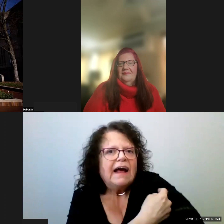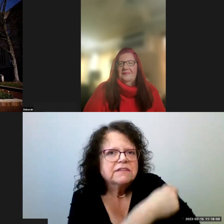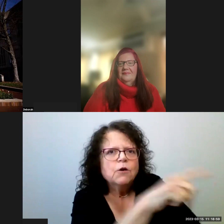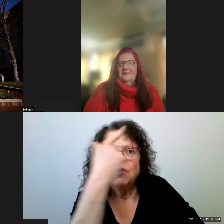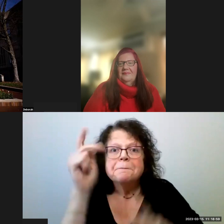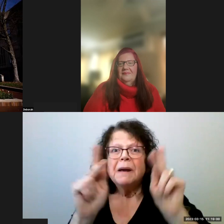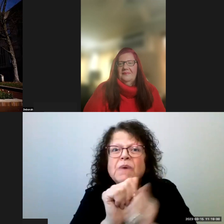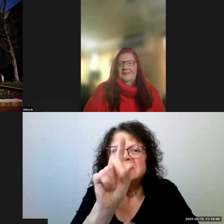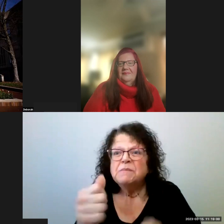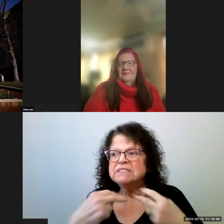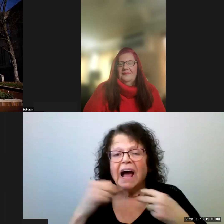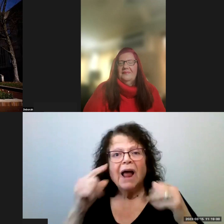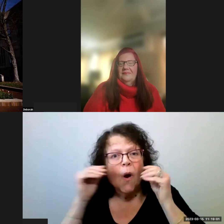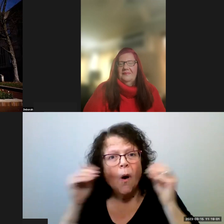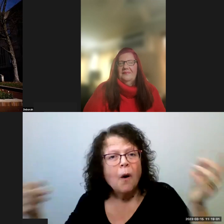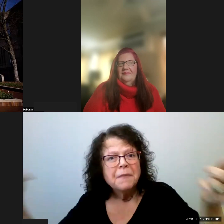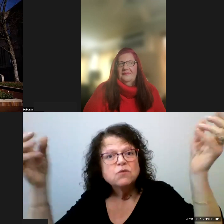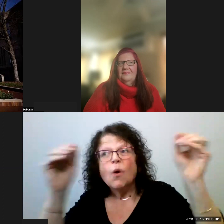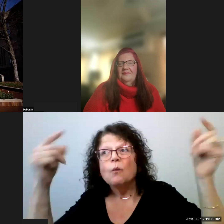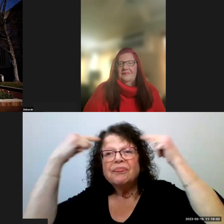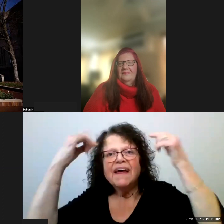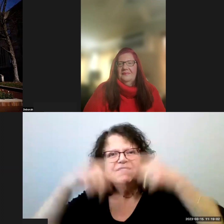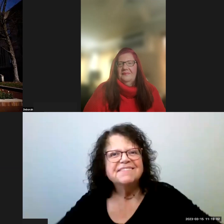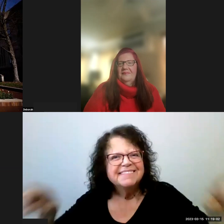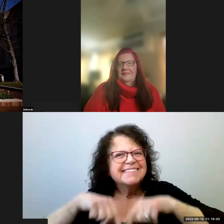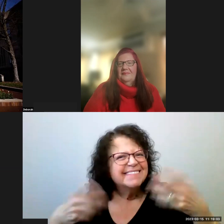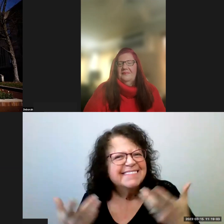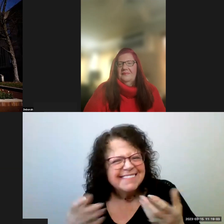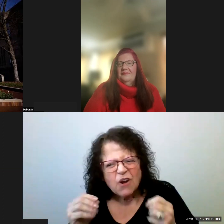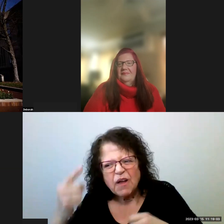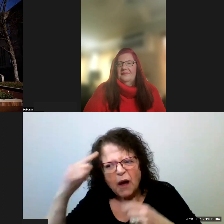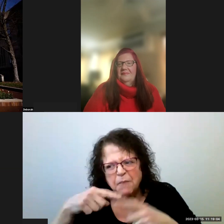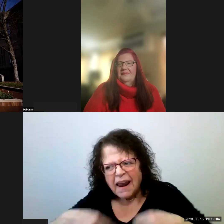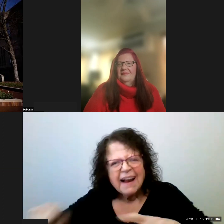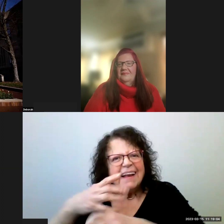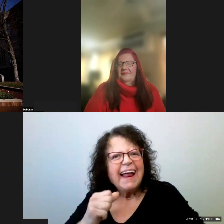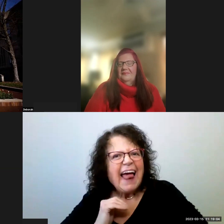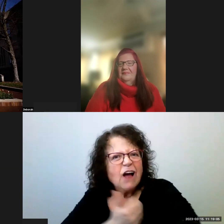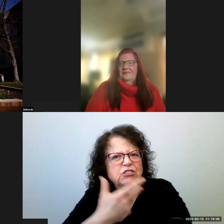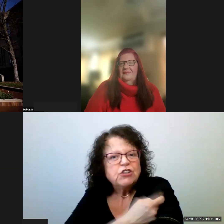just stuck at home and nobody thought they needed to get their shot. So I did it myself.